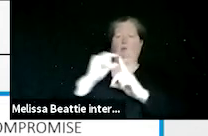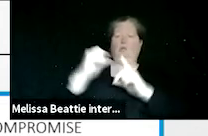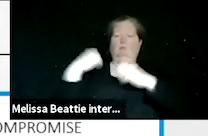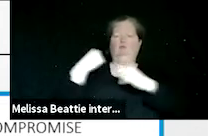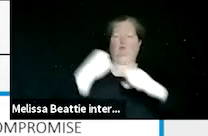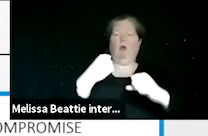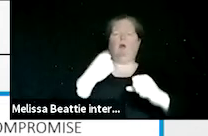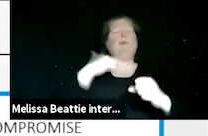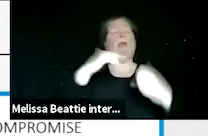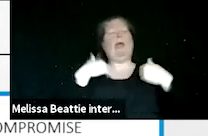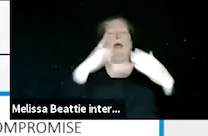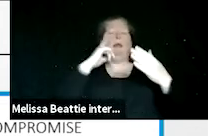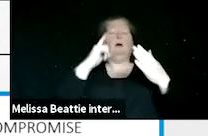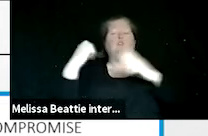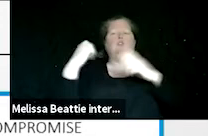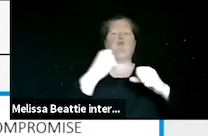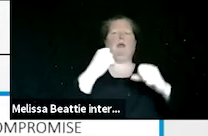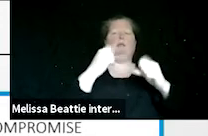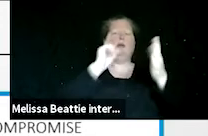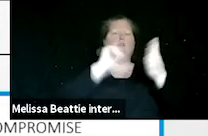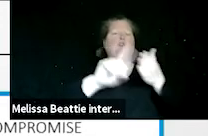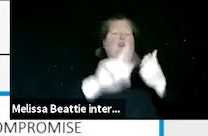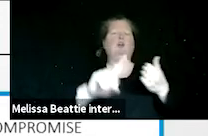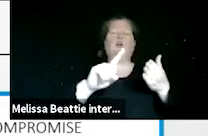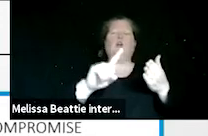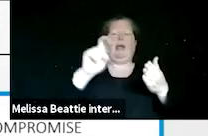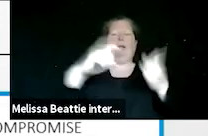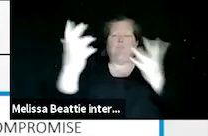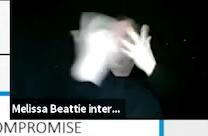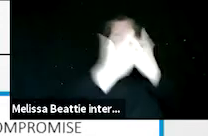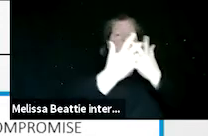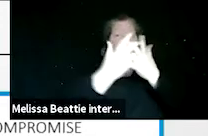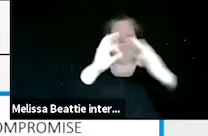checker and they had to get things to match up. Right. And we also had a simple cryptography.